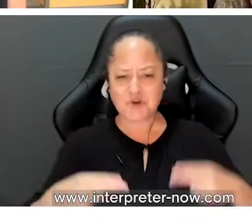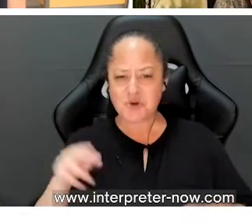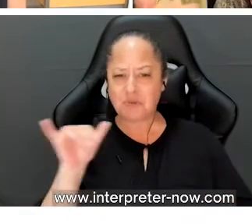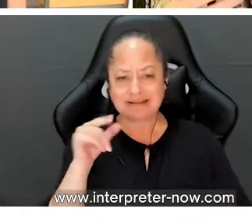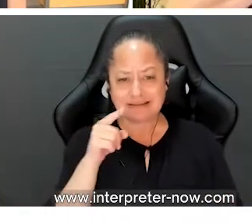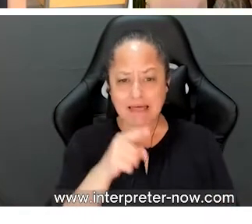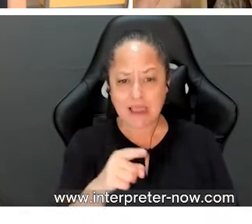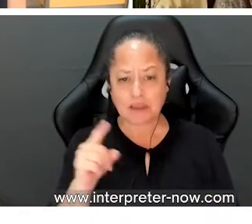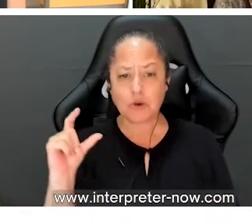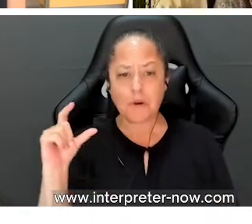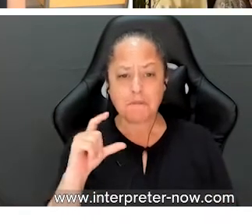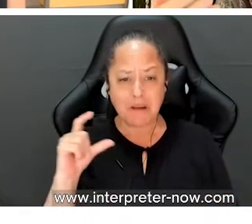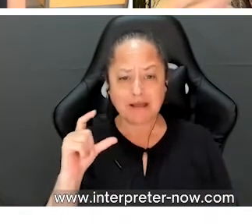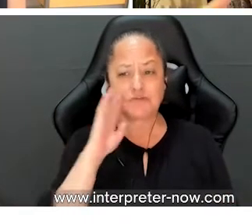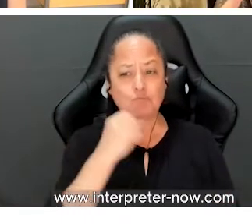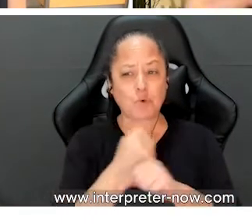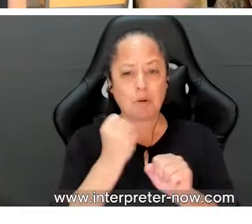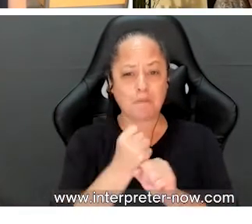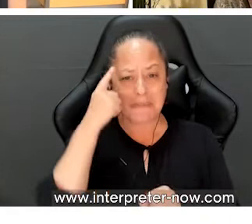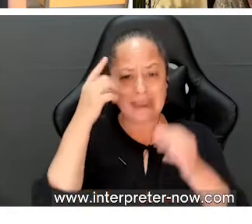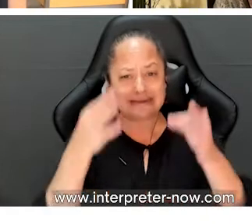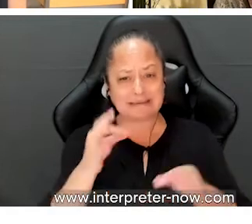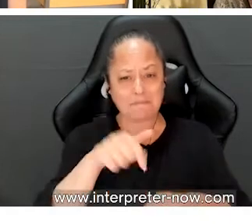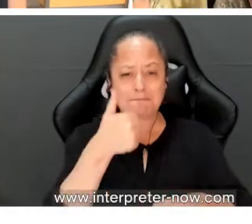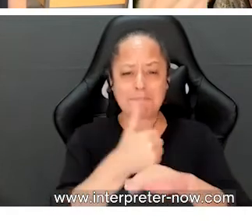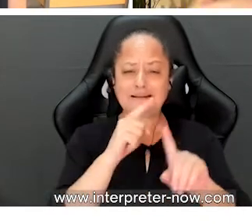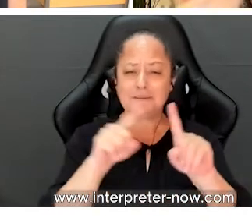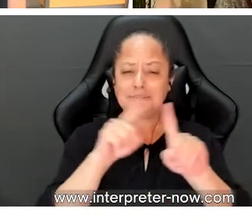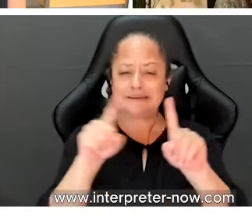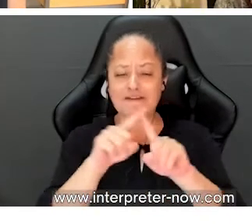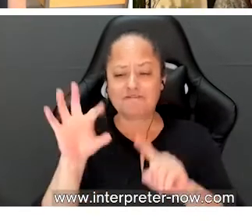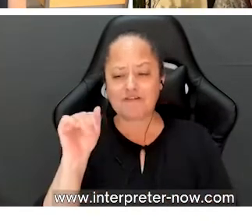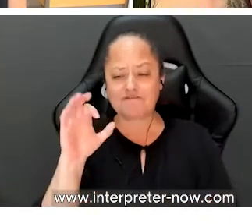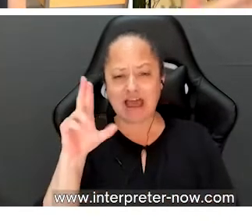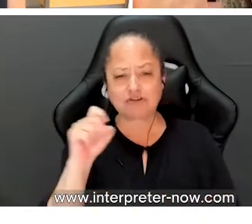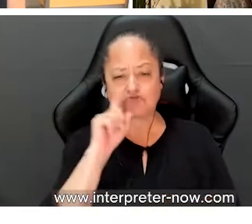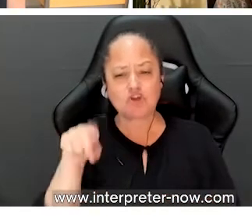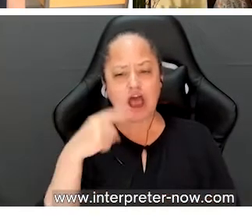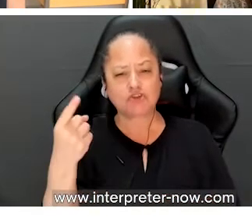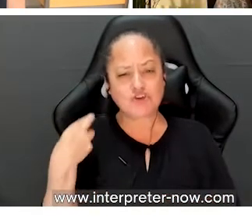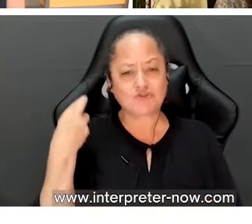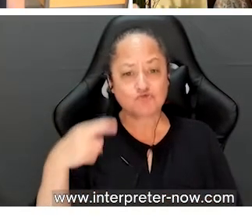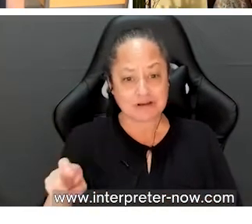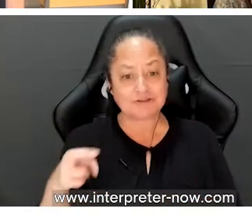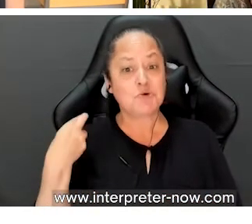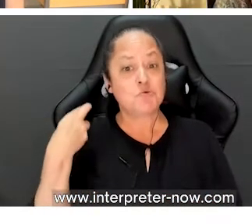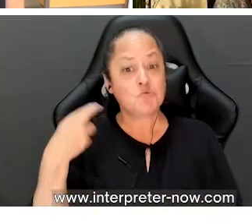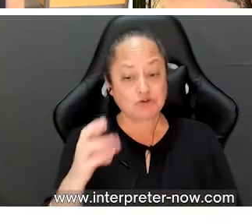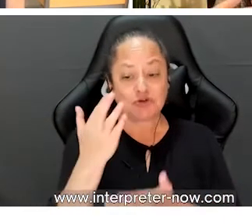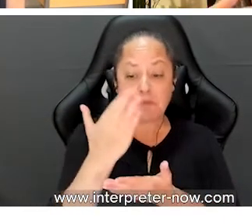And Muslims will make decisions based off of many different factors, not just our religion. Religion, yes, is part of that sometimes.